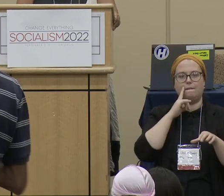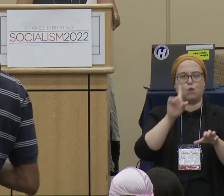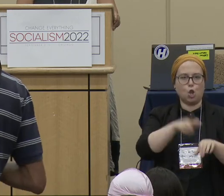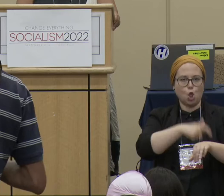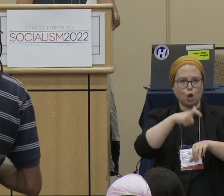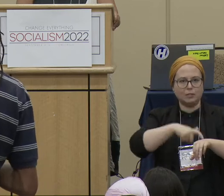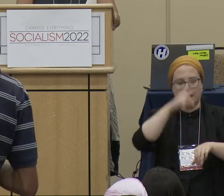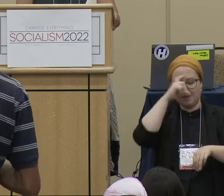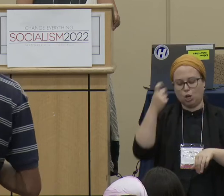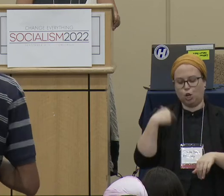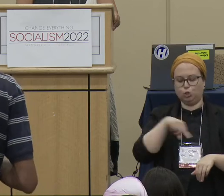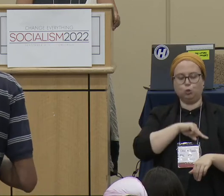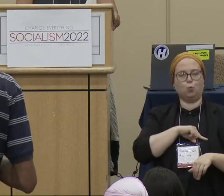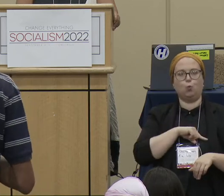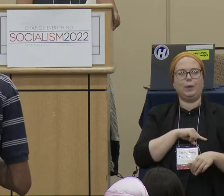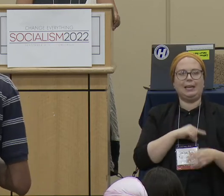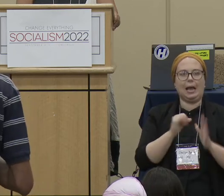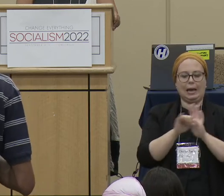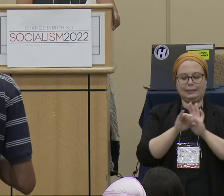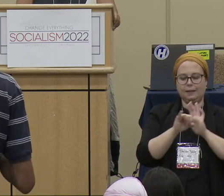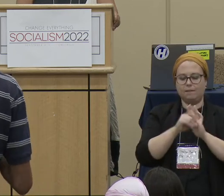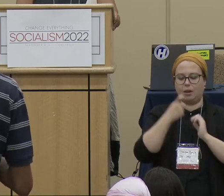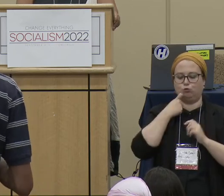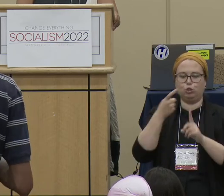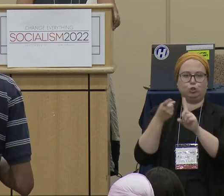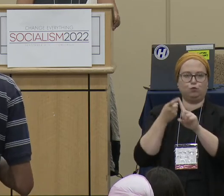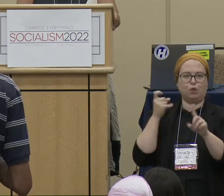time , that because we identify, I guess I came from